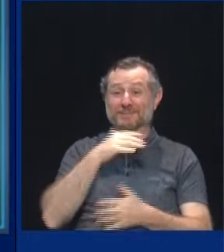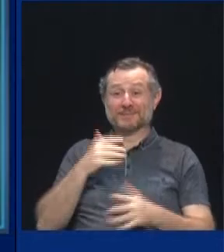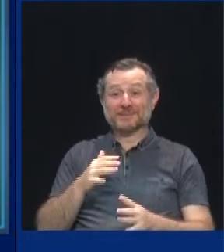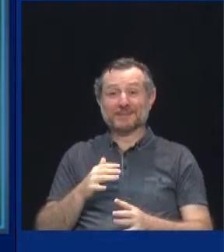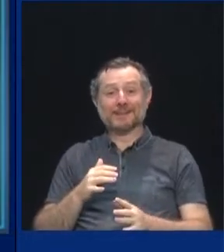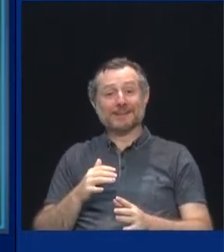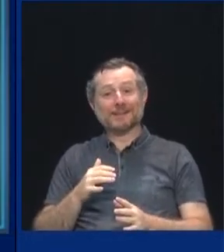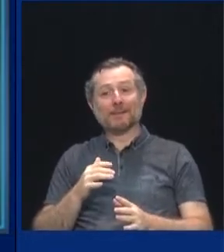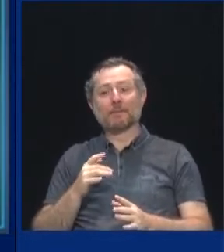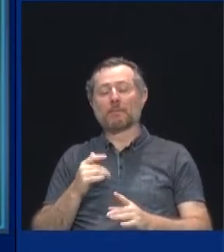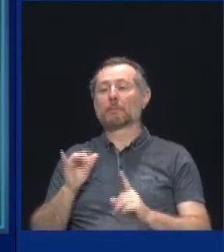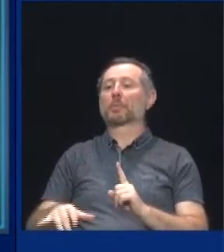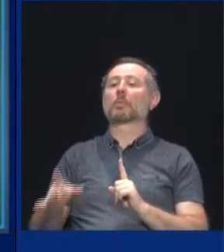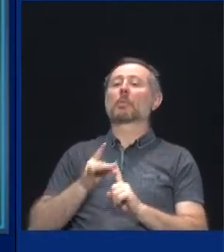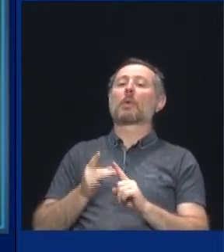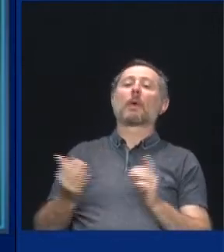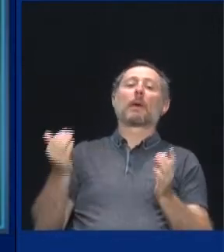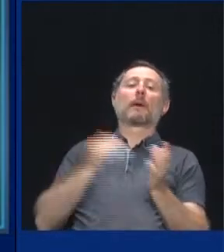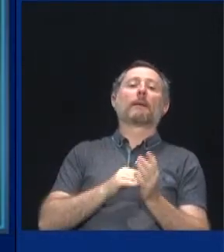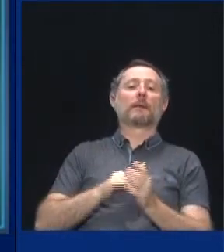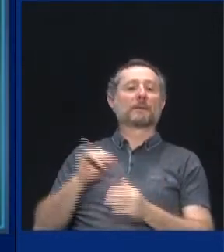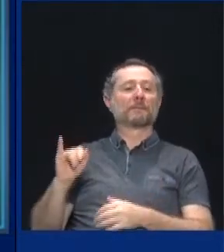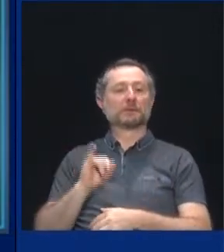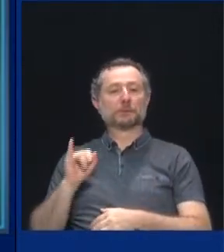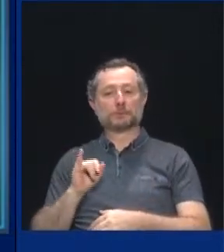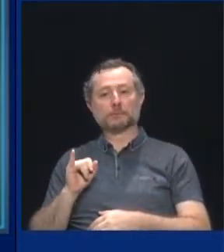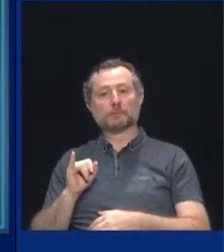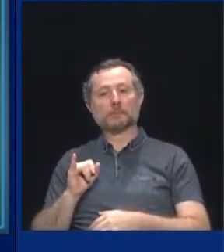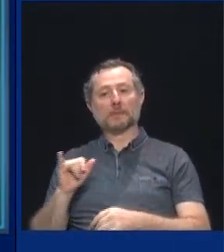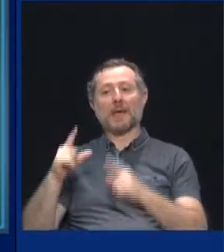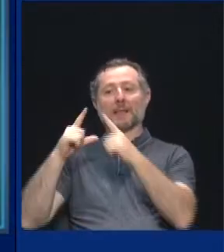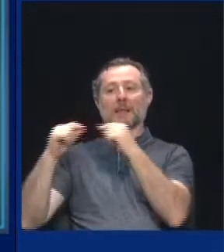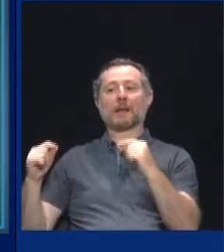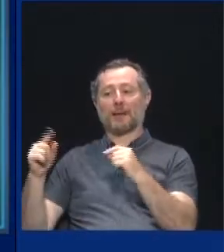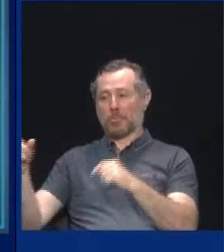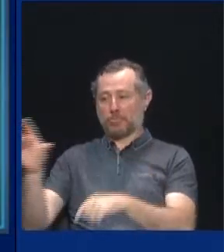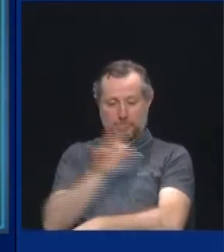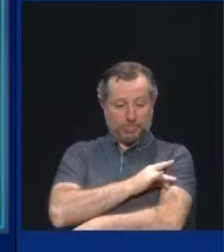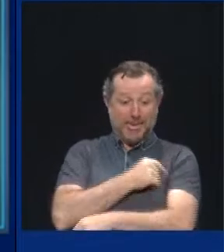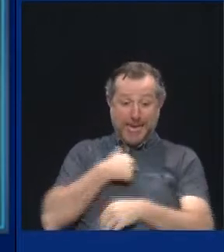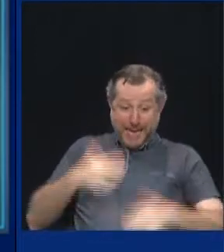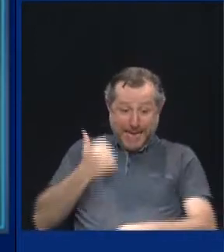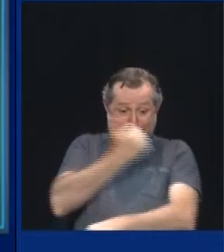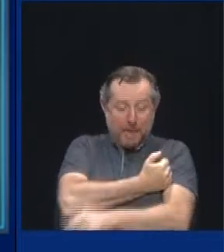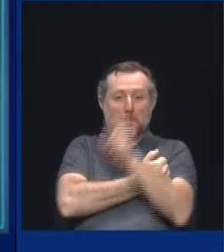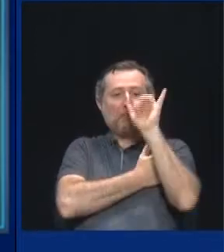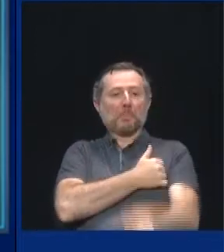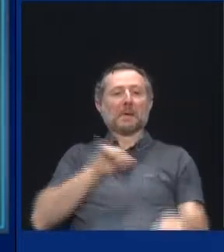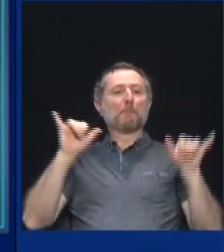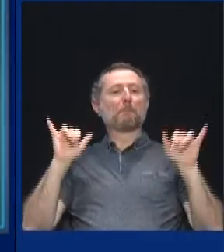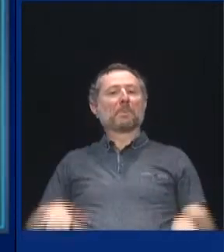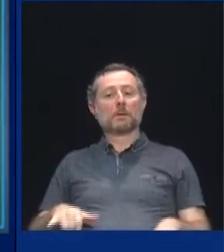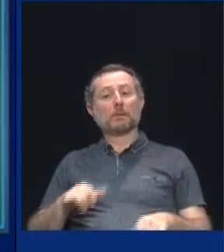THE VACCINES ARE WORKING. ONLY .15 OF VACCINATED NEW YORKERS HAVE BEEN INFECTED BY